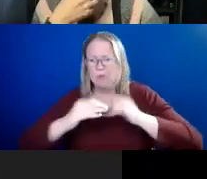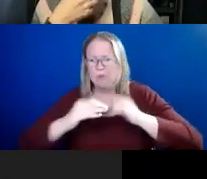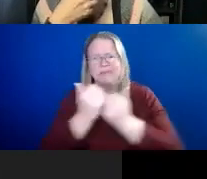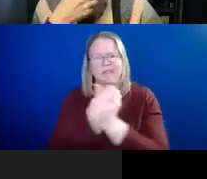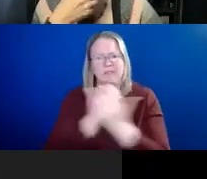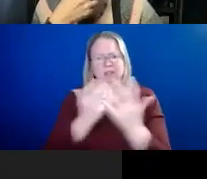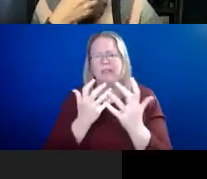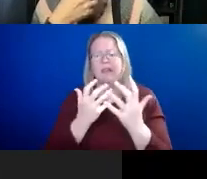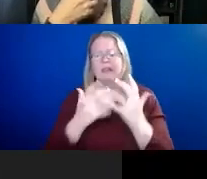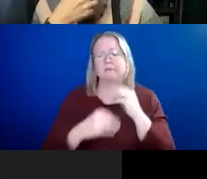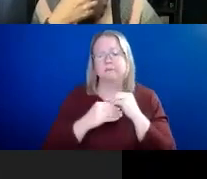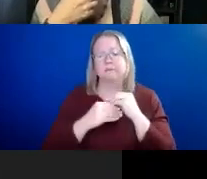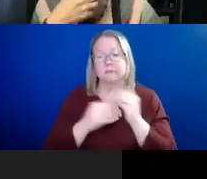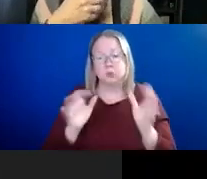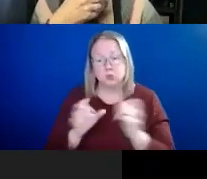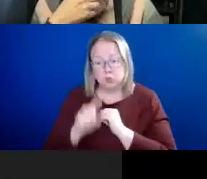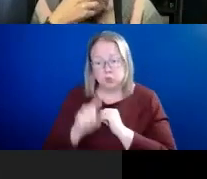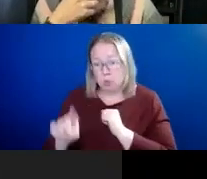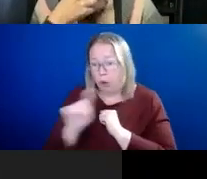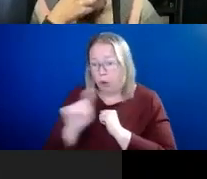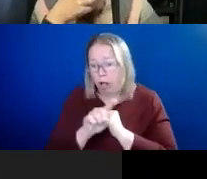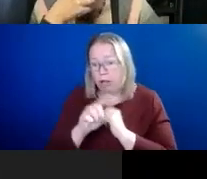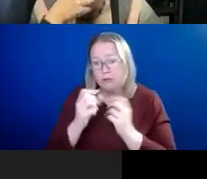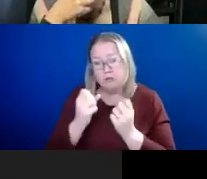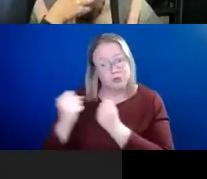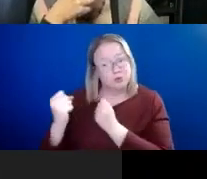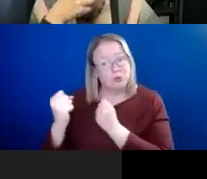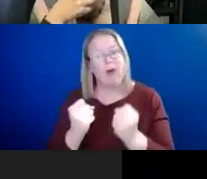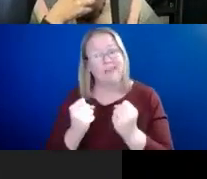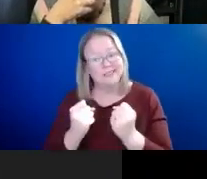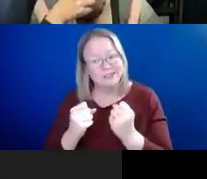13:17:51 encouraging 13:17:54 you to